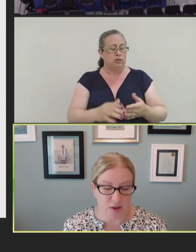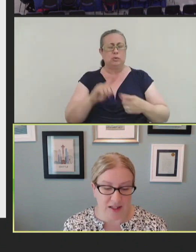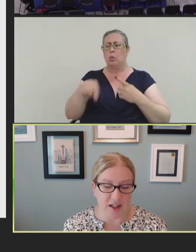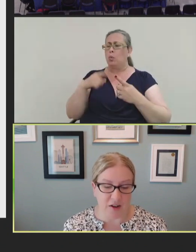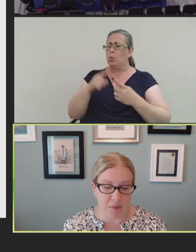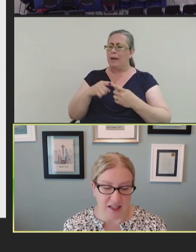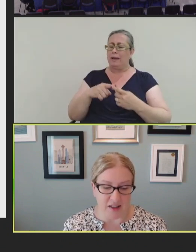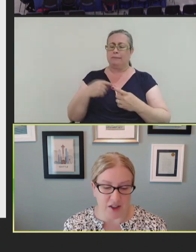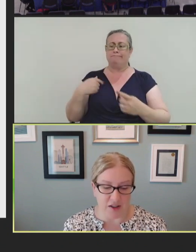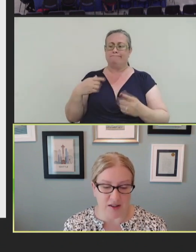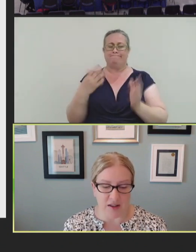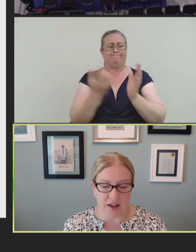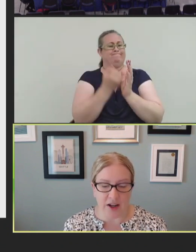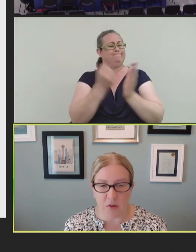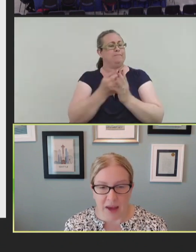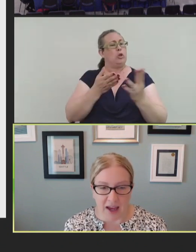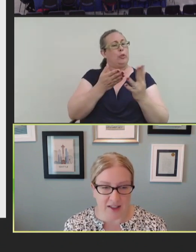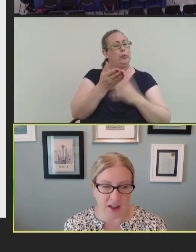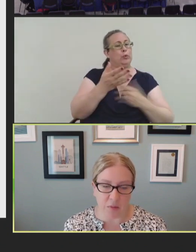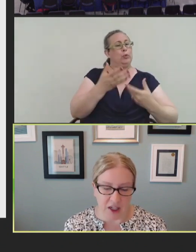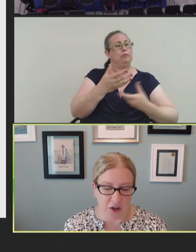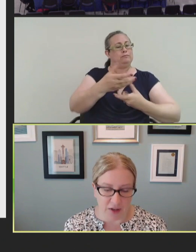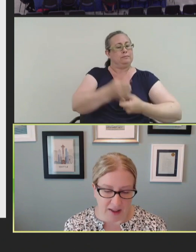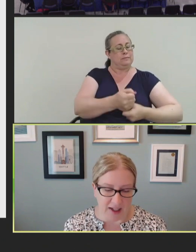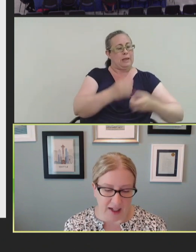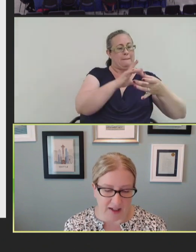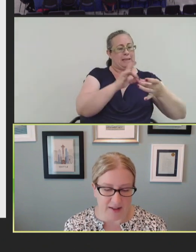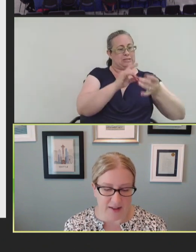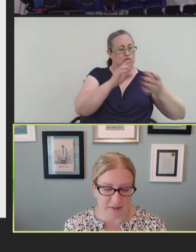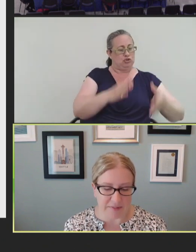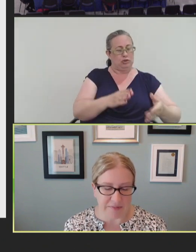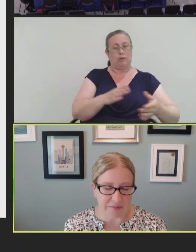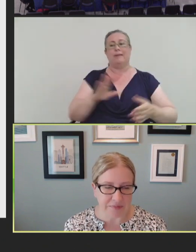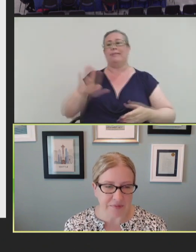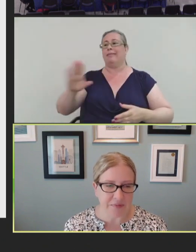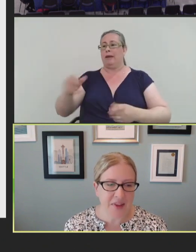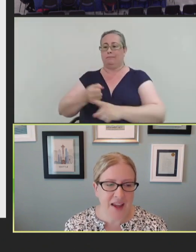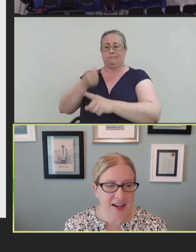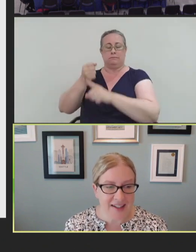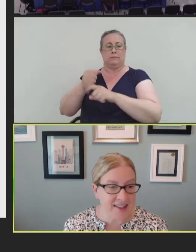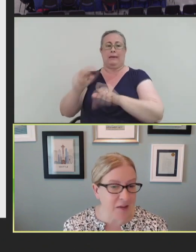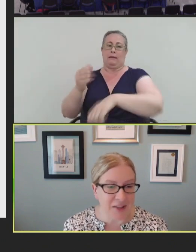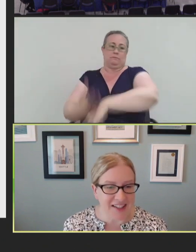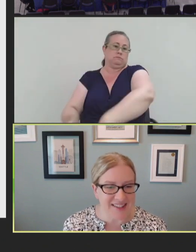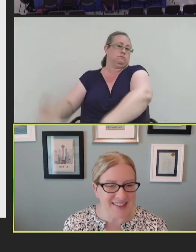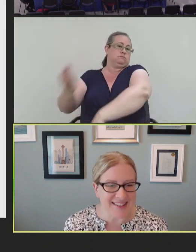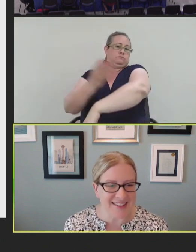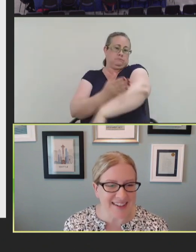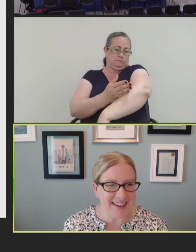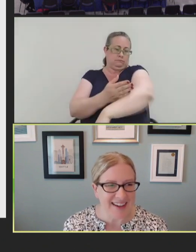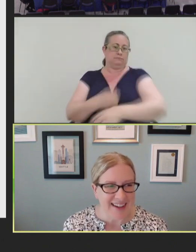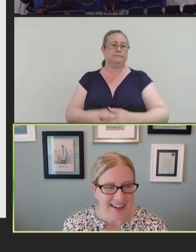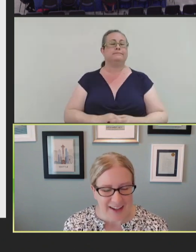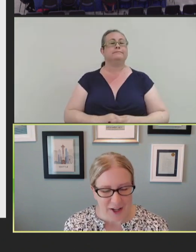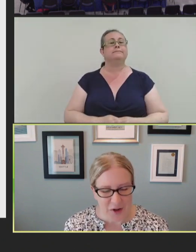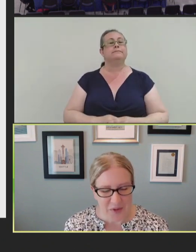trusted messengers, their impact can be greatly enhanced. Next slide, please.